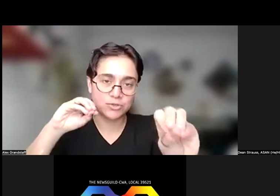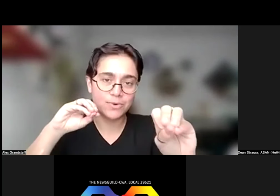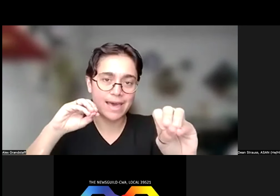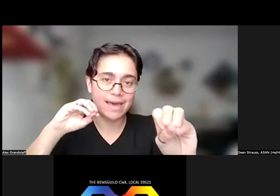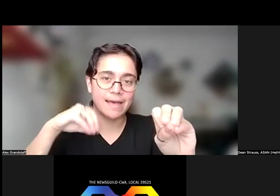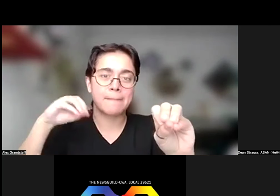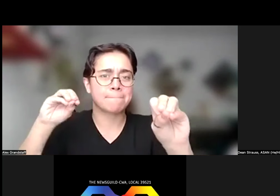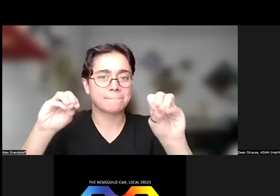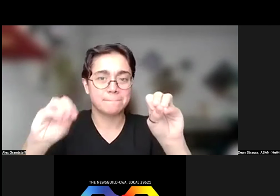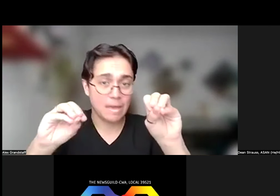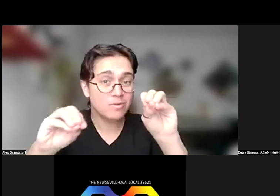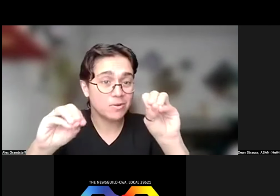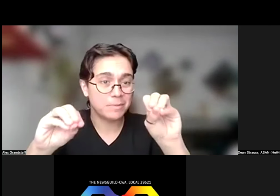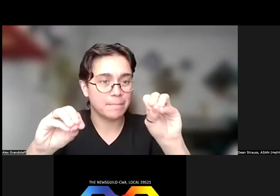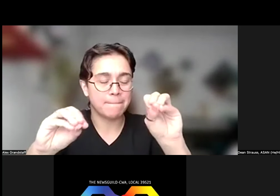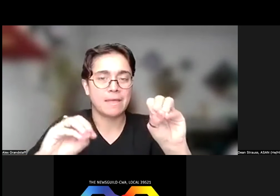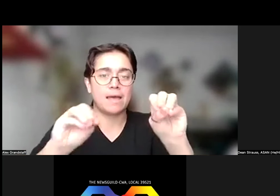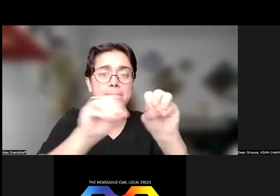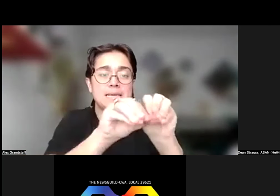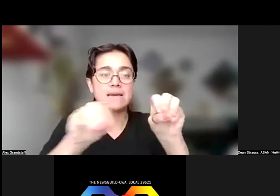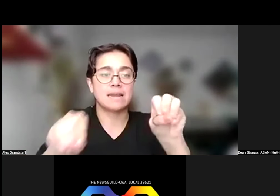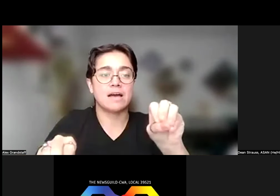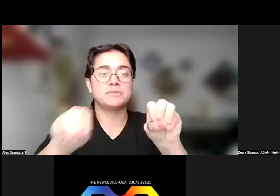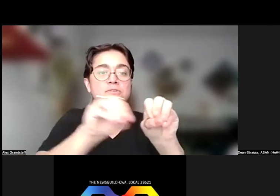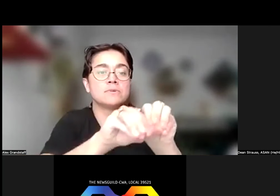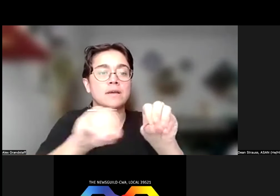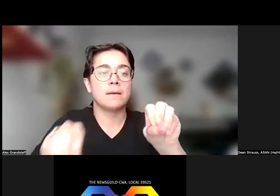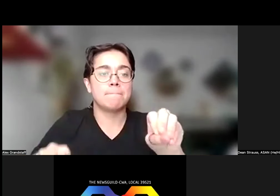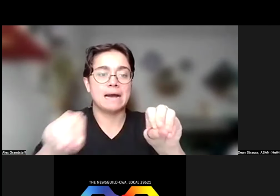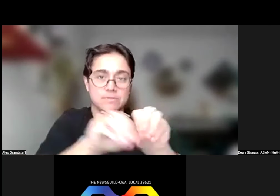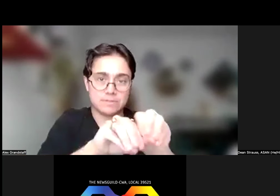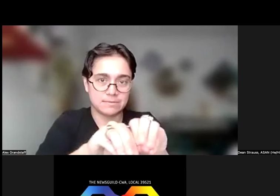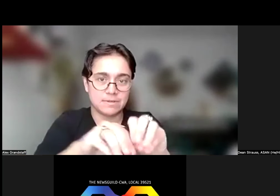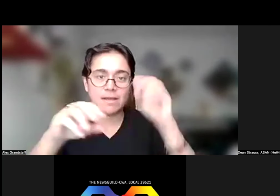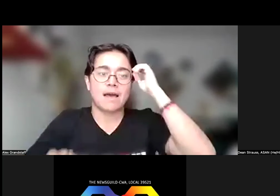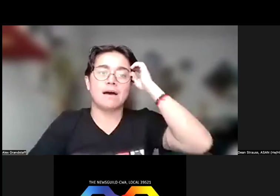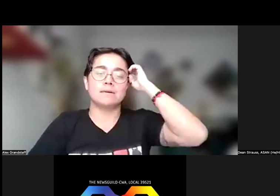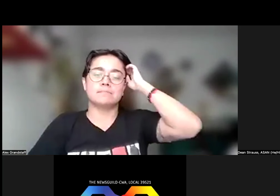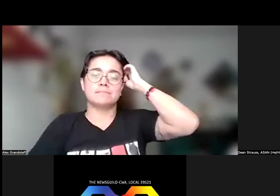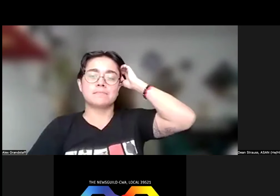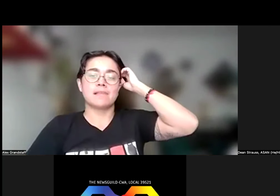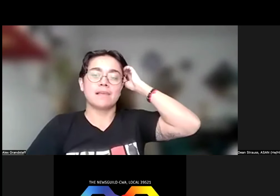for us or with us? That can be a strategy of instead of going